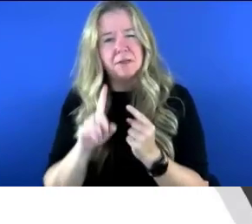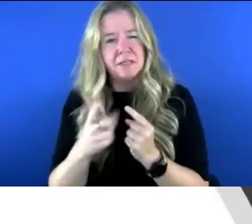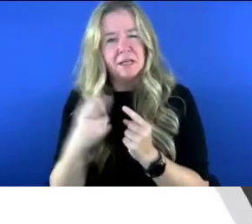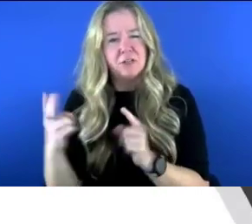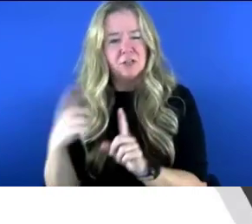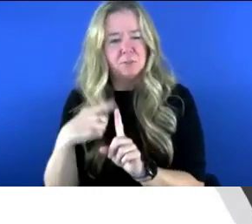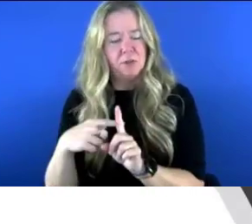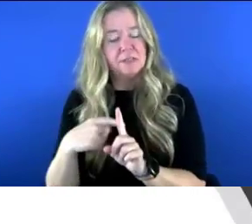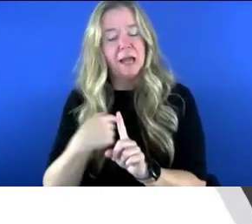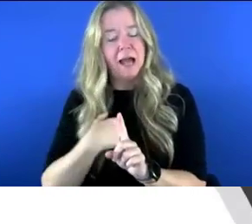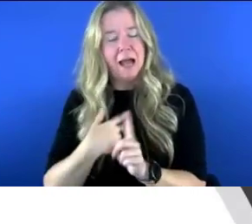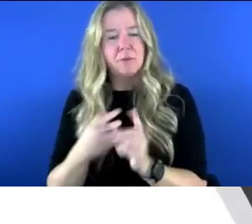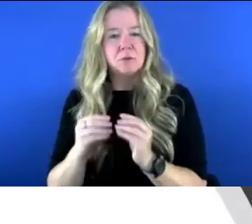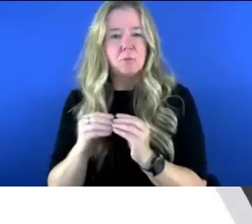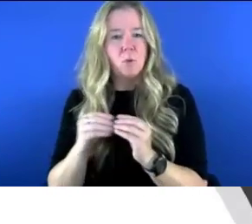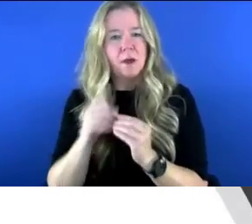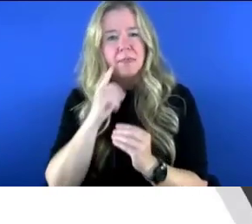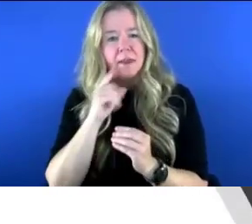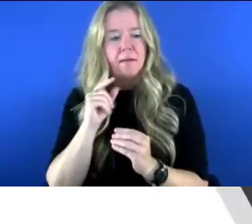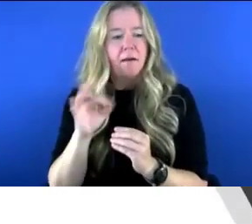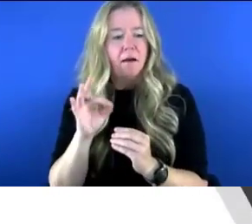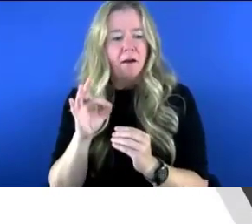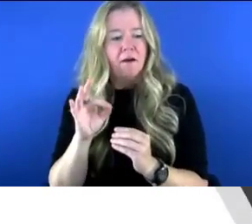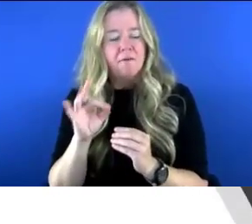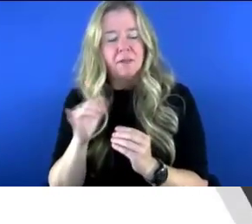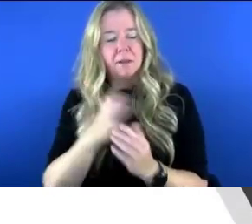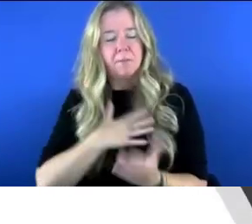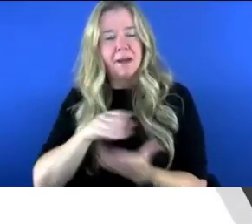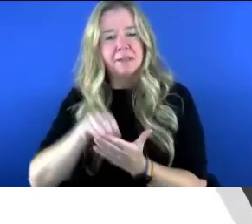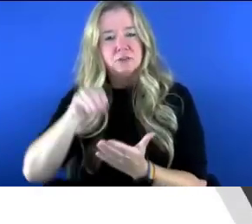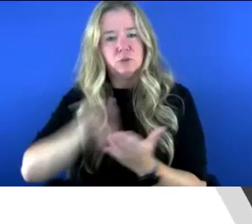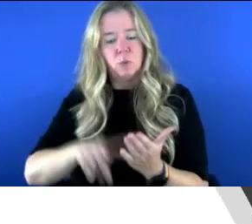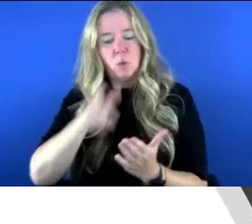I was more thinking of, like, my students who